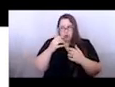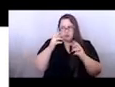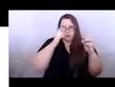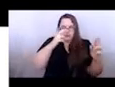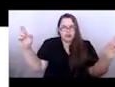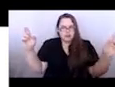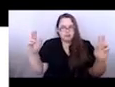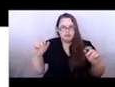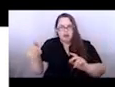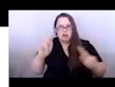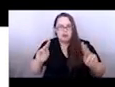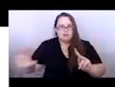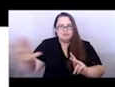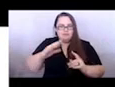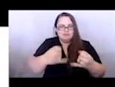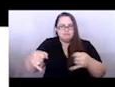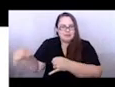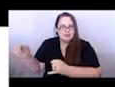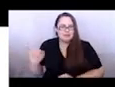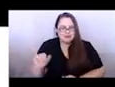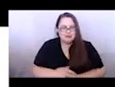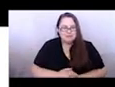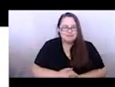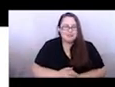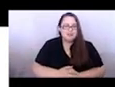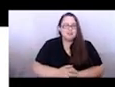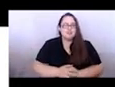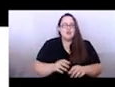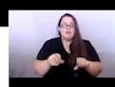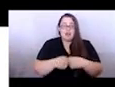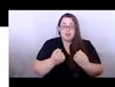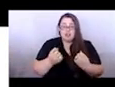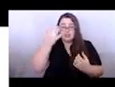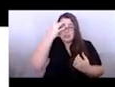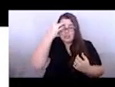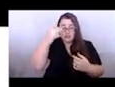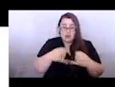So violating intellectual boundaries may be common on campus, especially in the classrooms with your students.